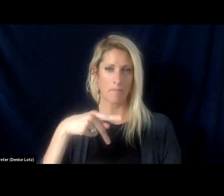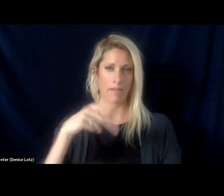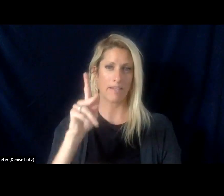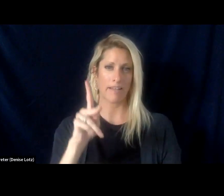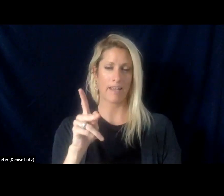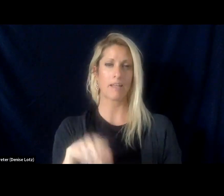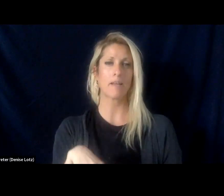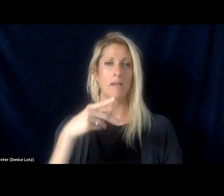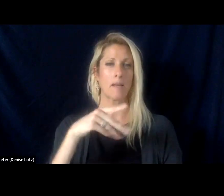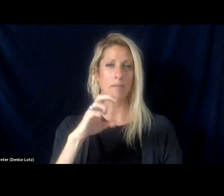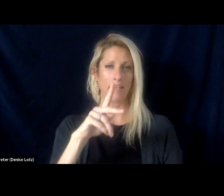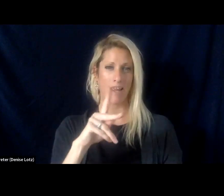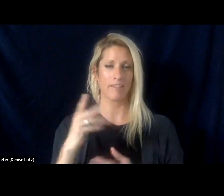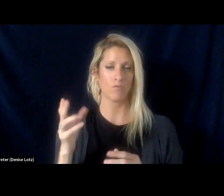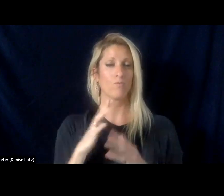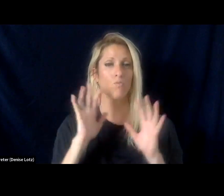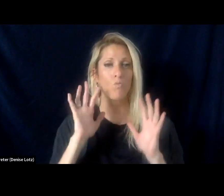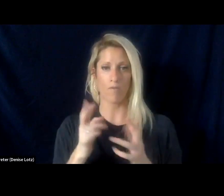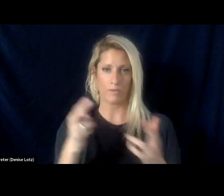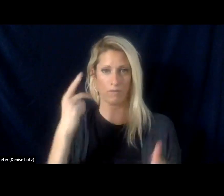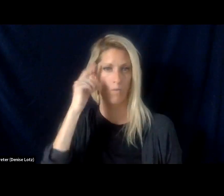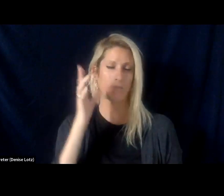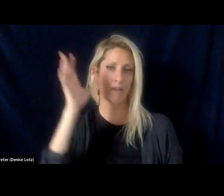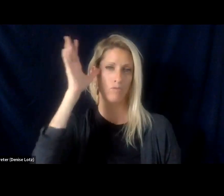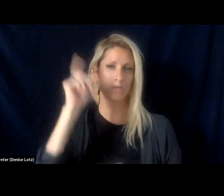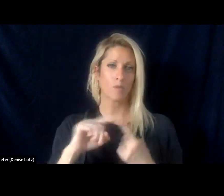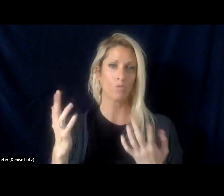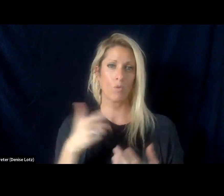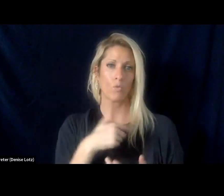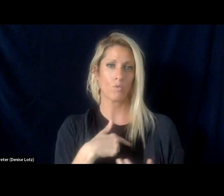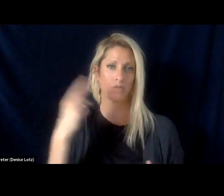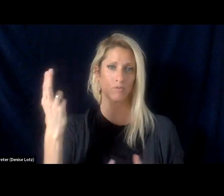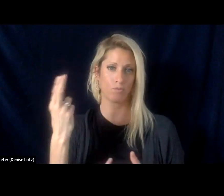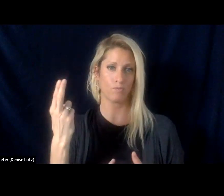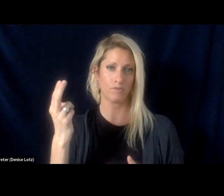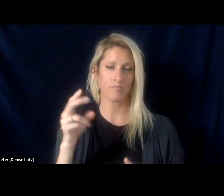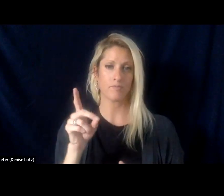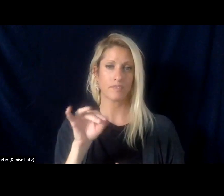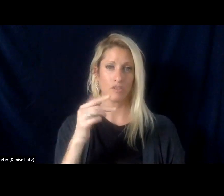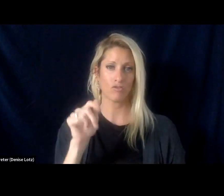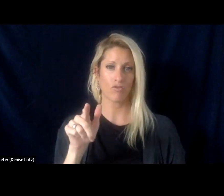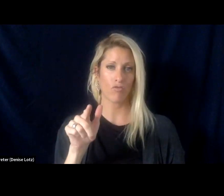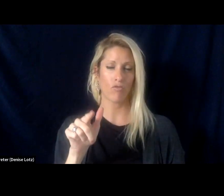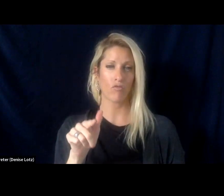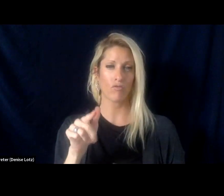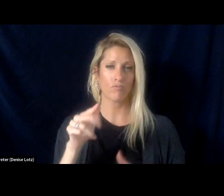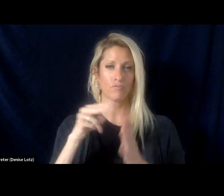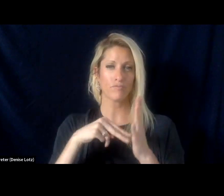been a wonderful resource for parents. But what we're finding is that digital literacy